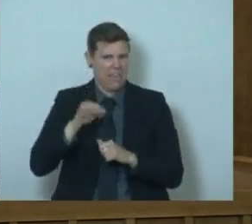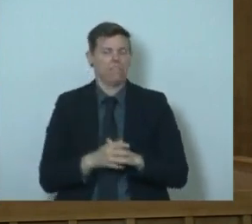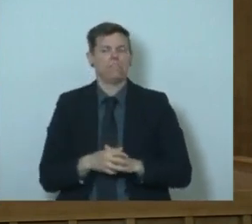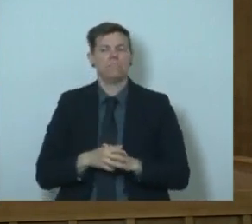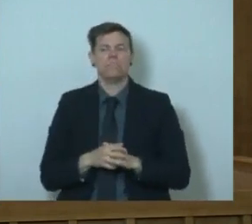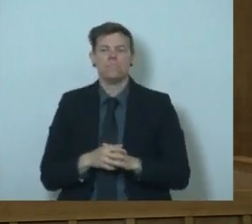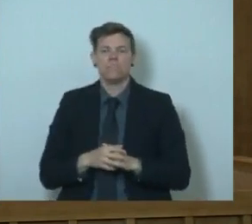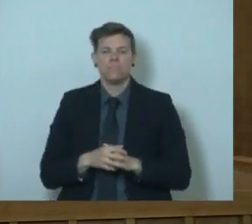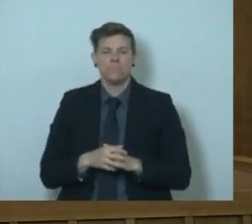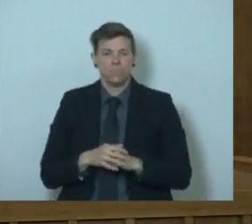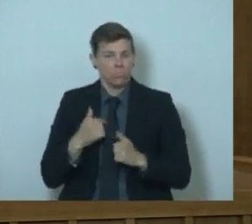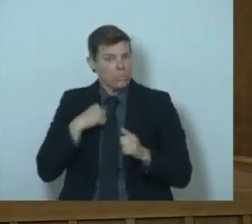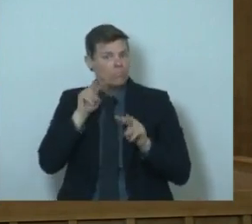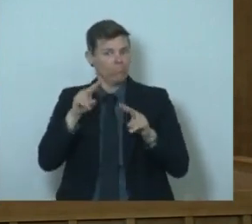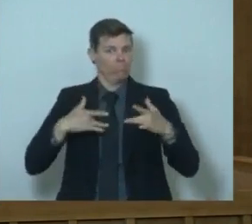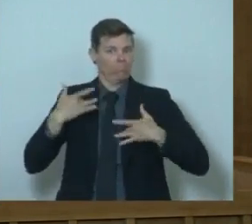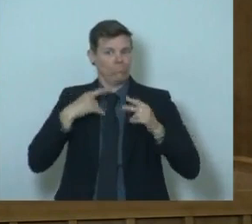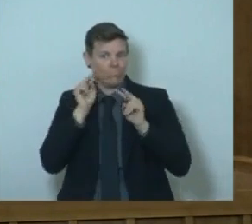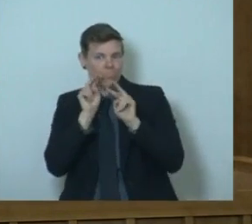THEY HAVE BEGUN TESTING.